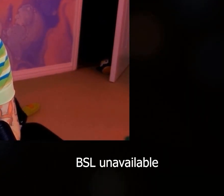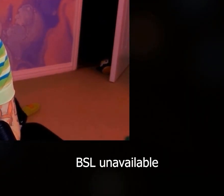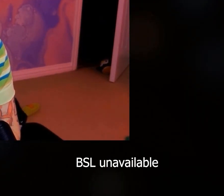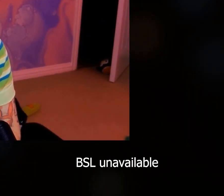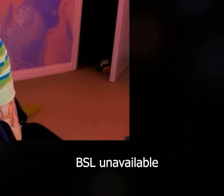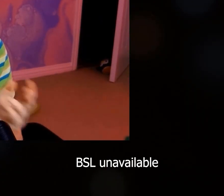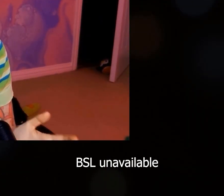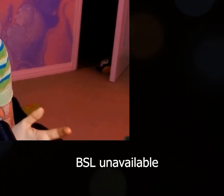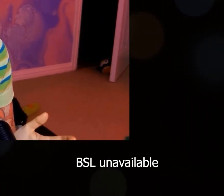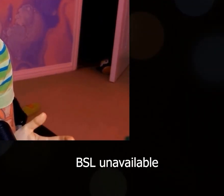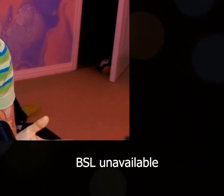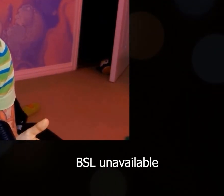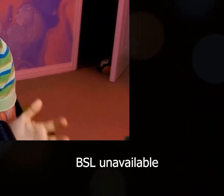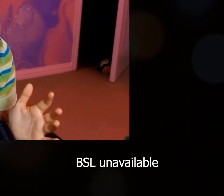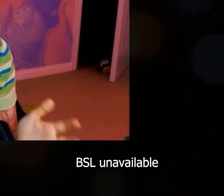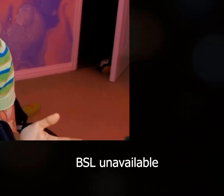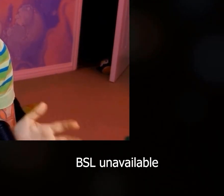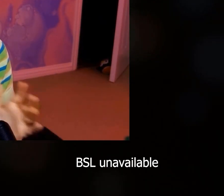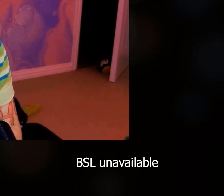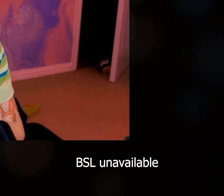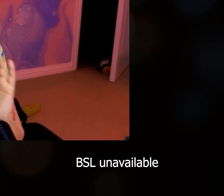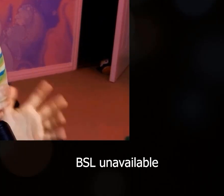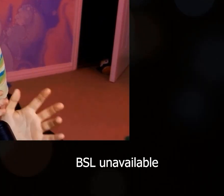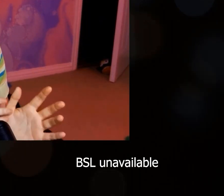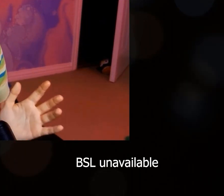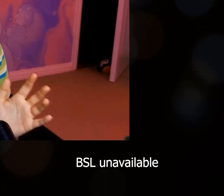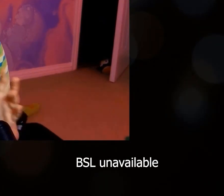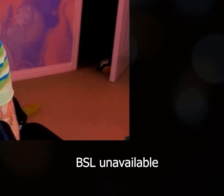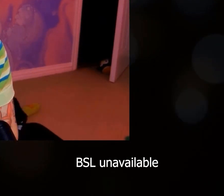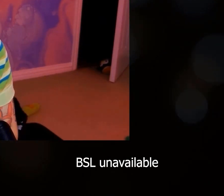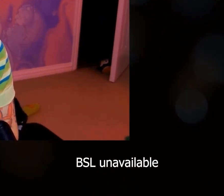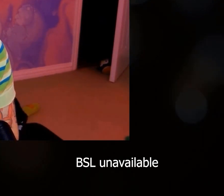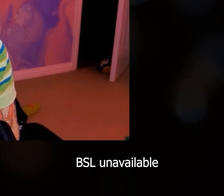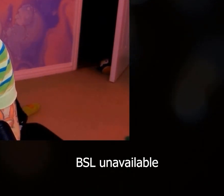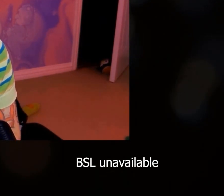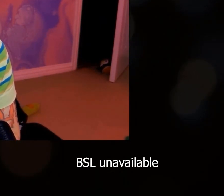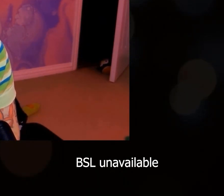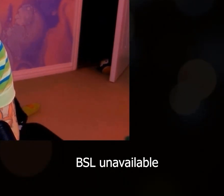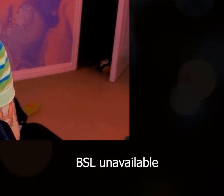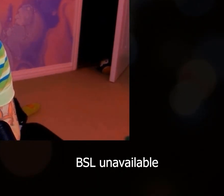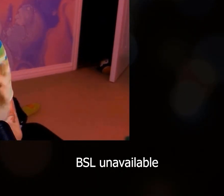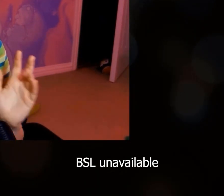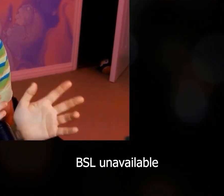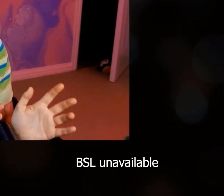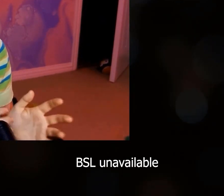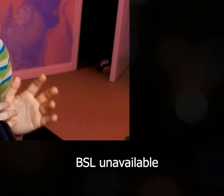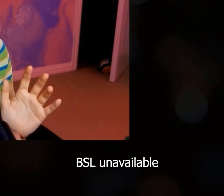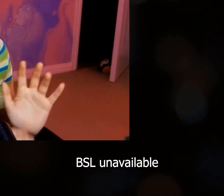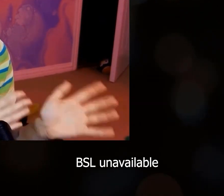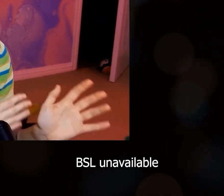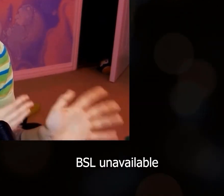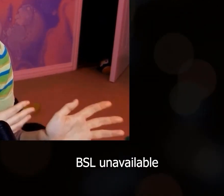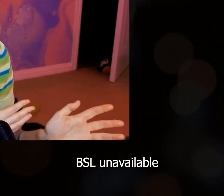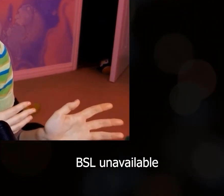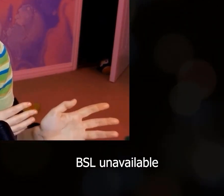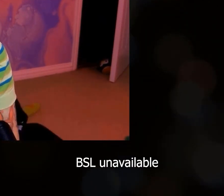please feel free to reach out or if you want to keep up with our work, please feel free to follow us on Bluesky at @NothingWithoutUs or on TikTok and Instagram at @NoWithoutUs.